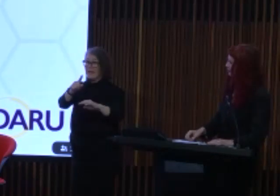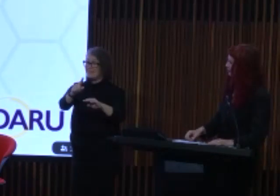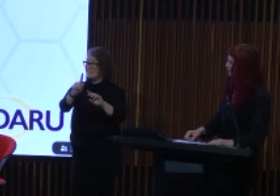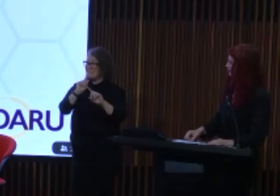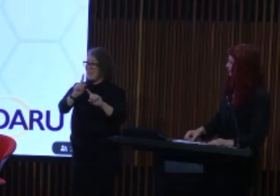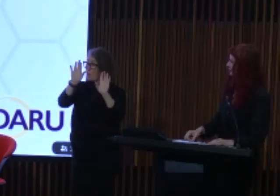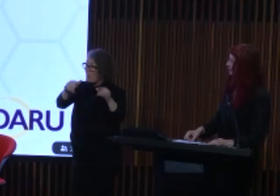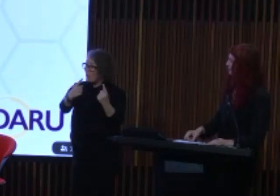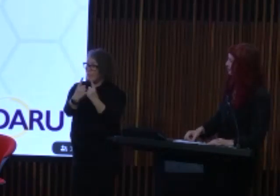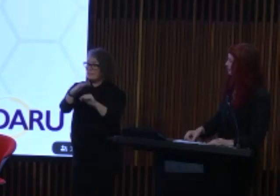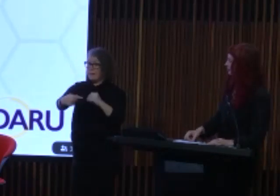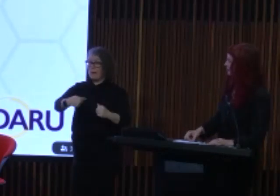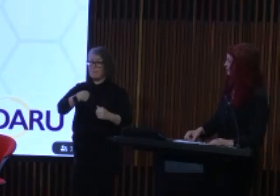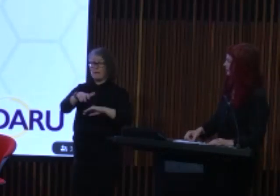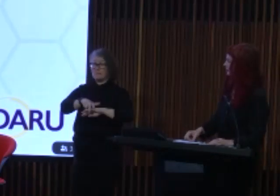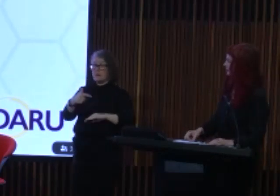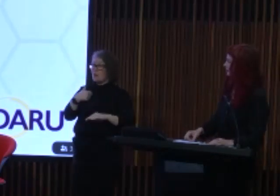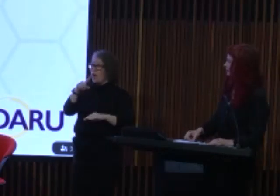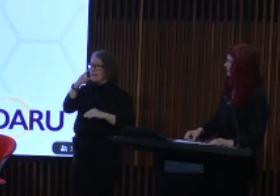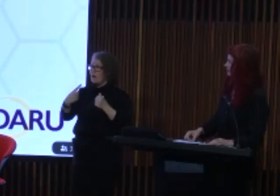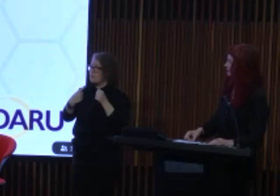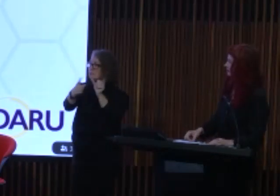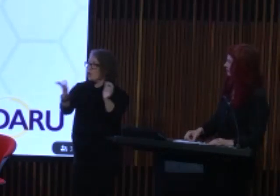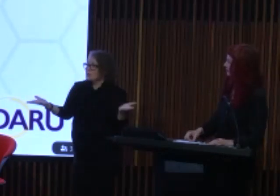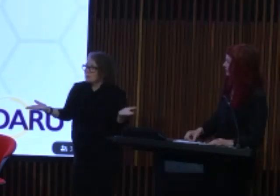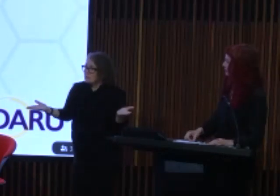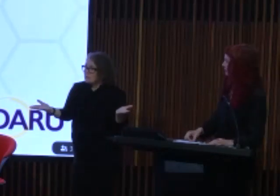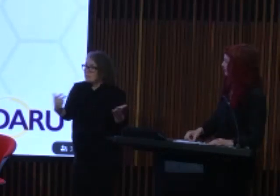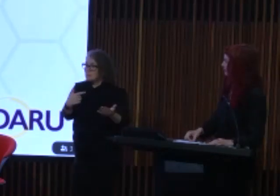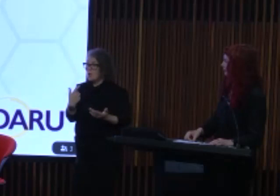them and not have a voice to respond to that. And and you see the frustration build up in